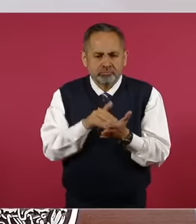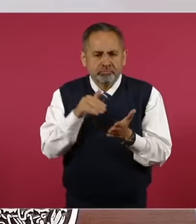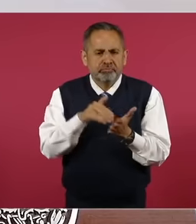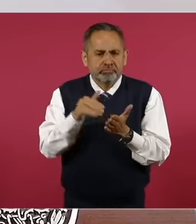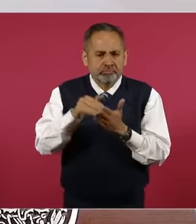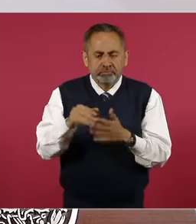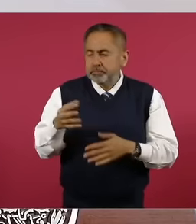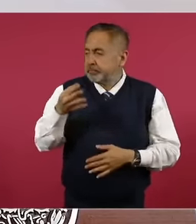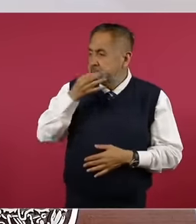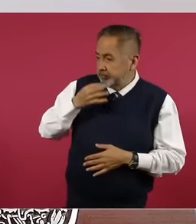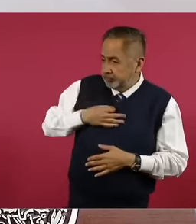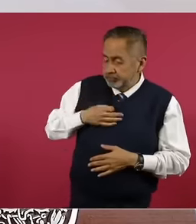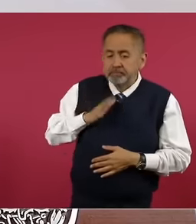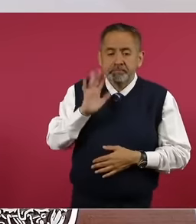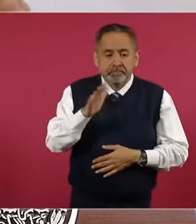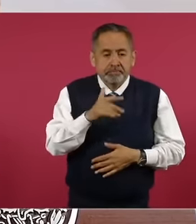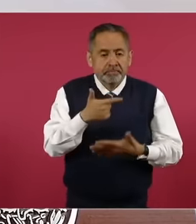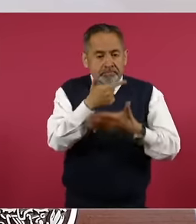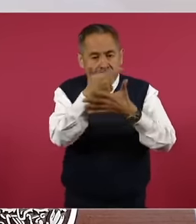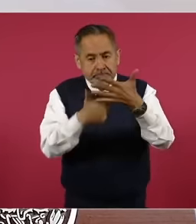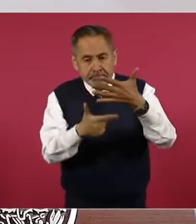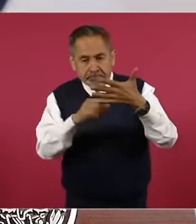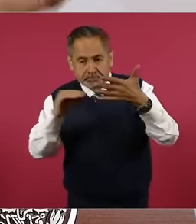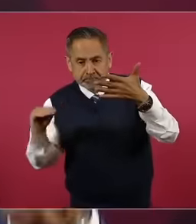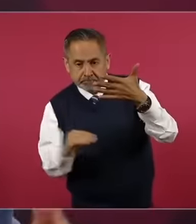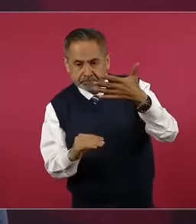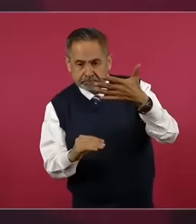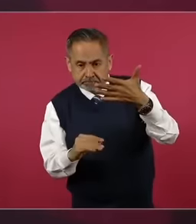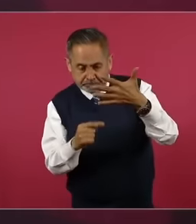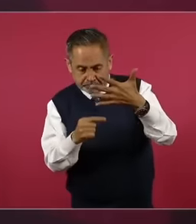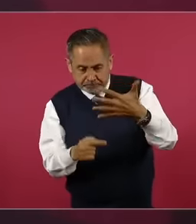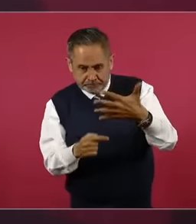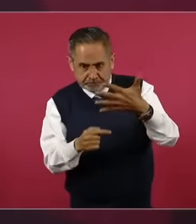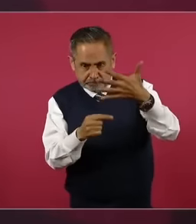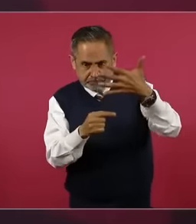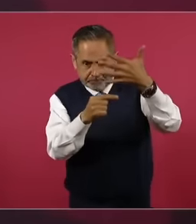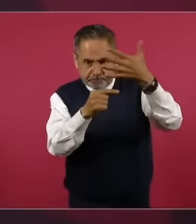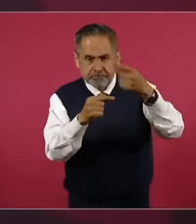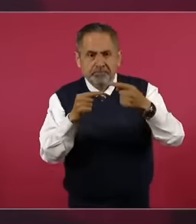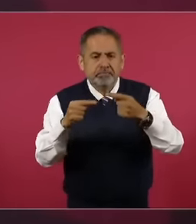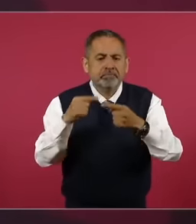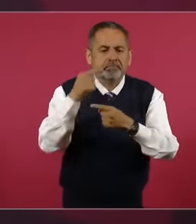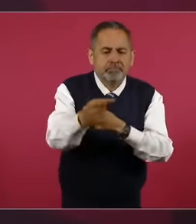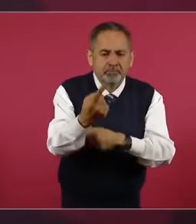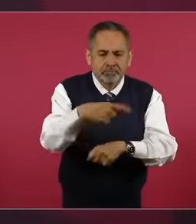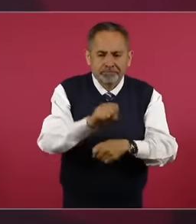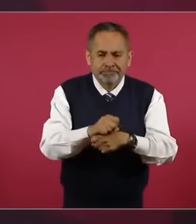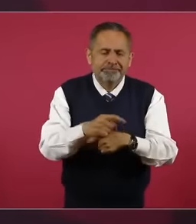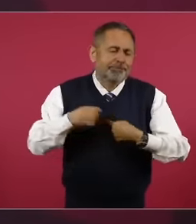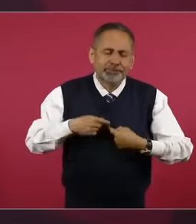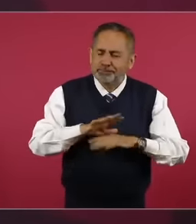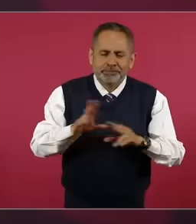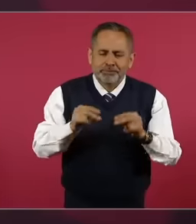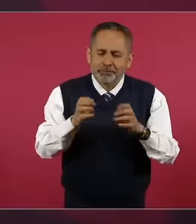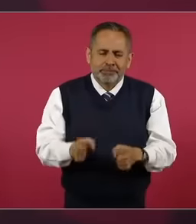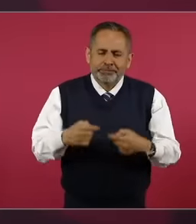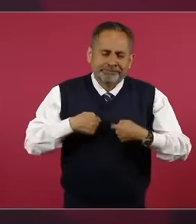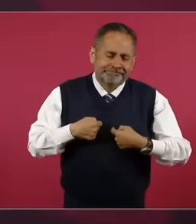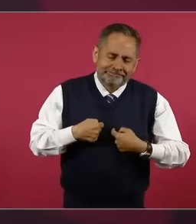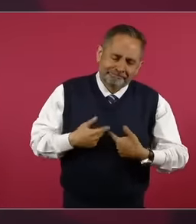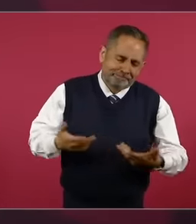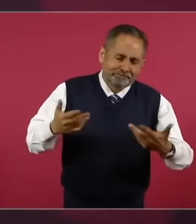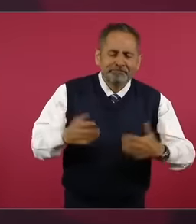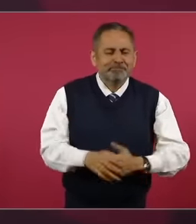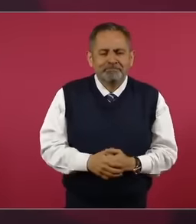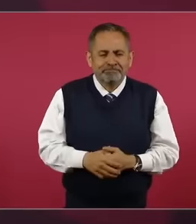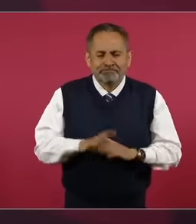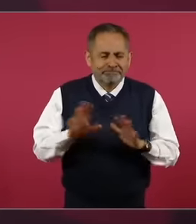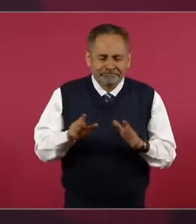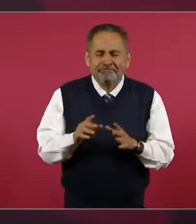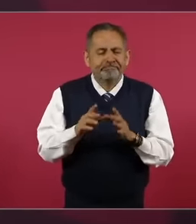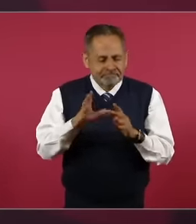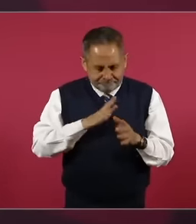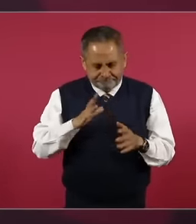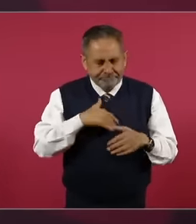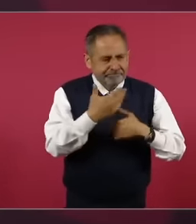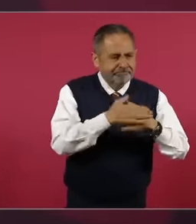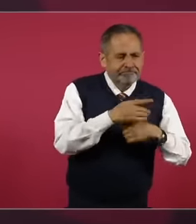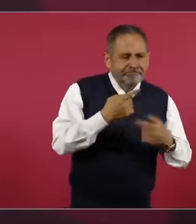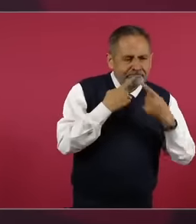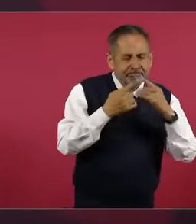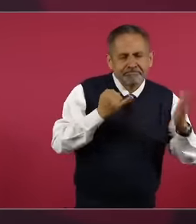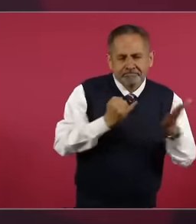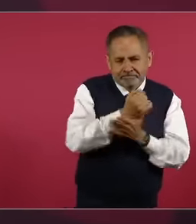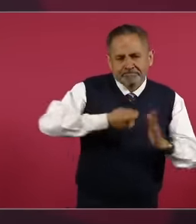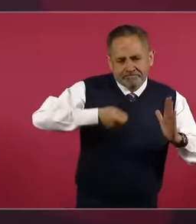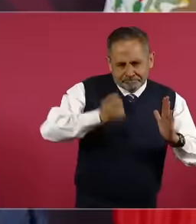been listed but for next week I will no longer go This one has already been listed and there